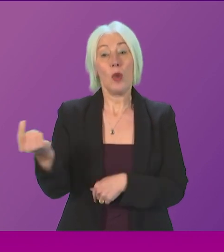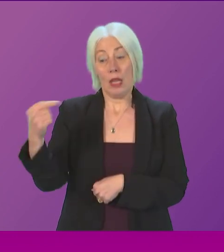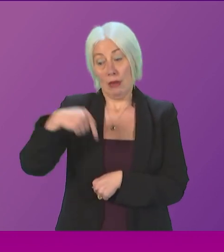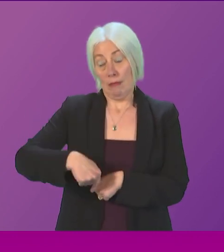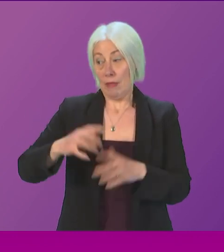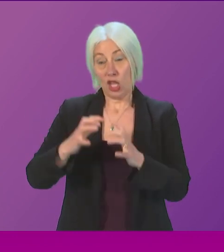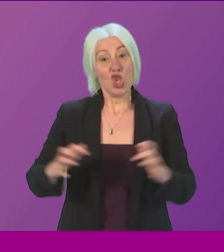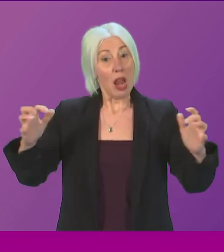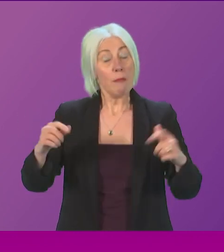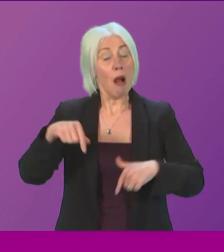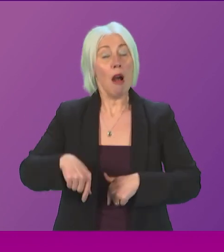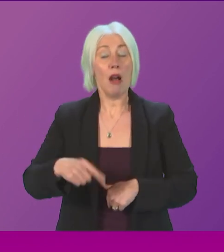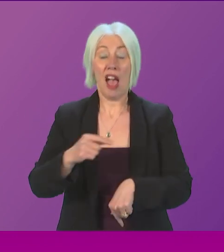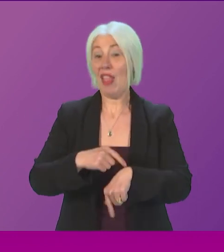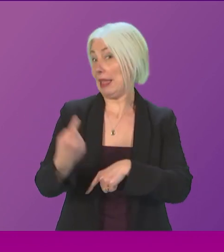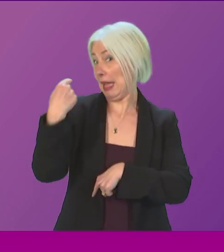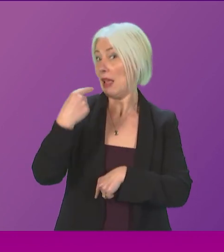He told us then that he was taking up his duties